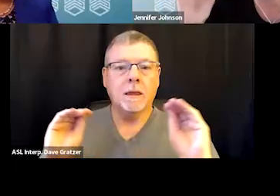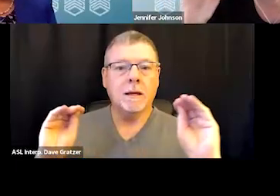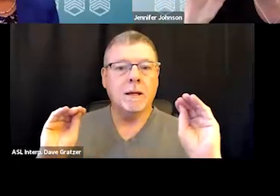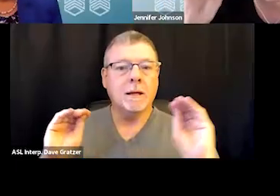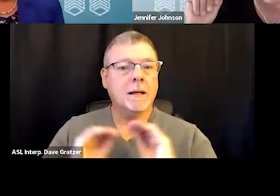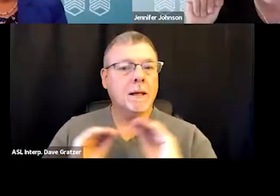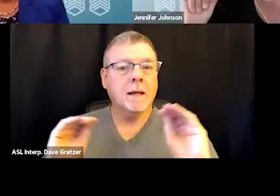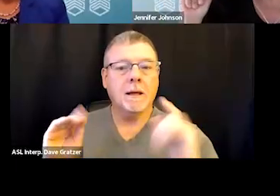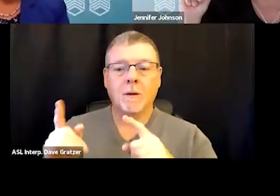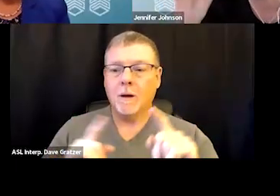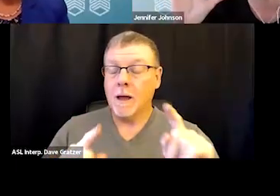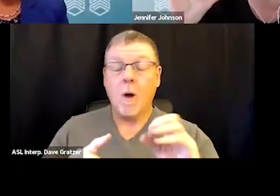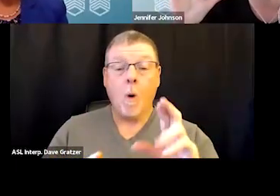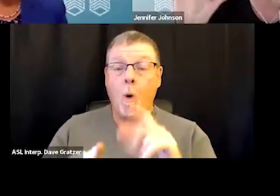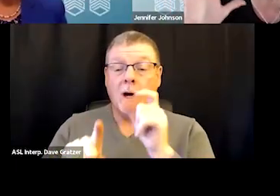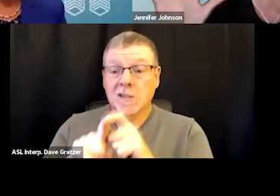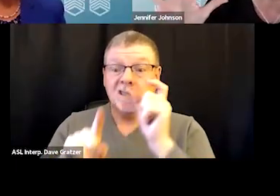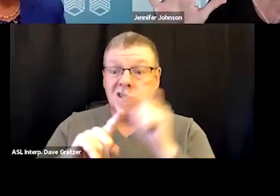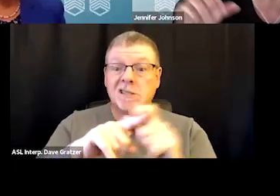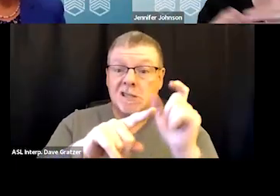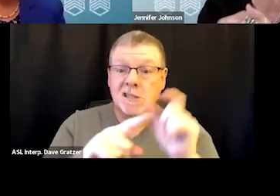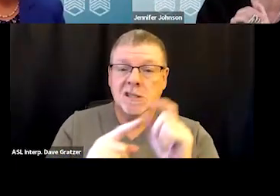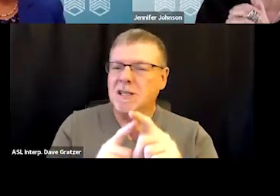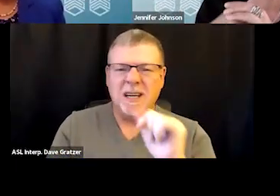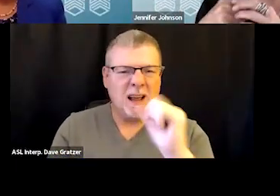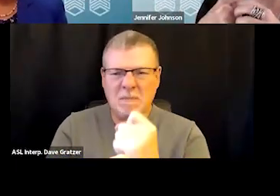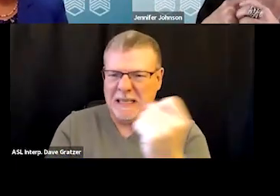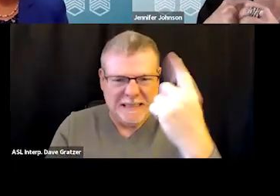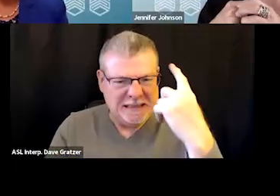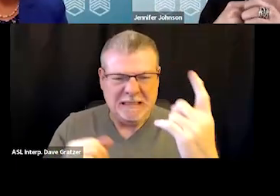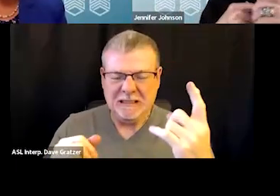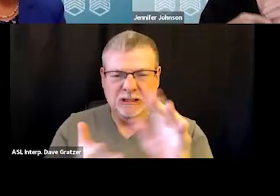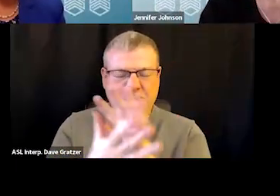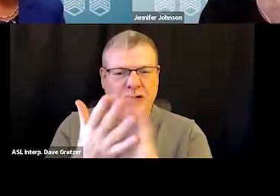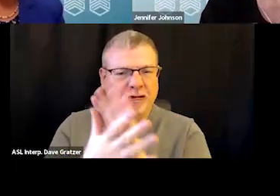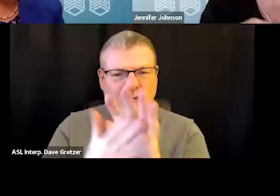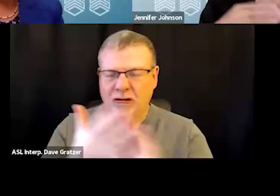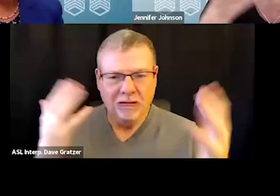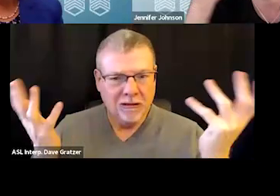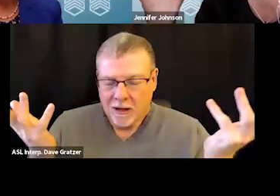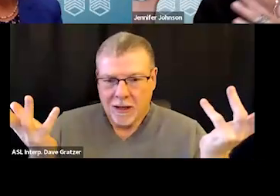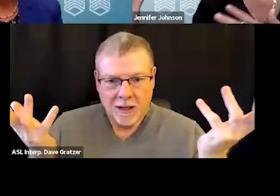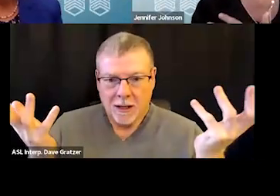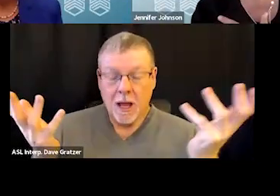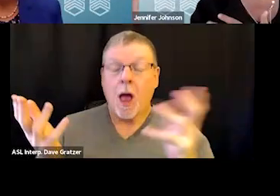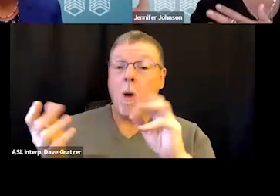Is it word salad, nonsensical, gibberish? Um, uh, did the person lose their goal?